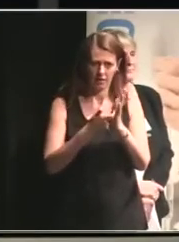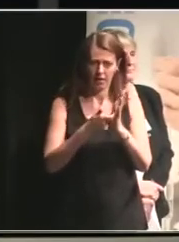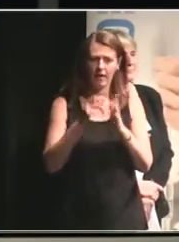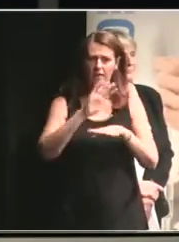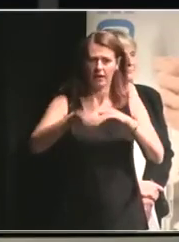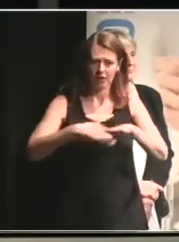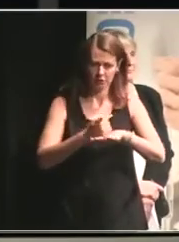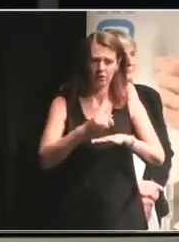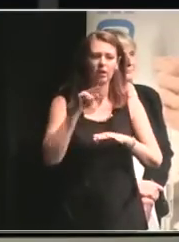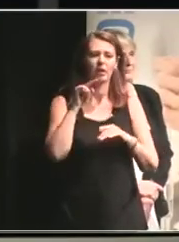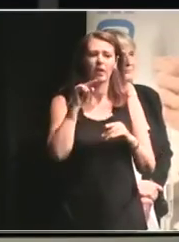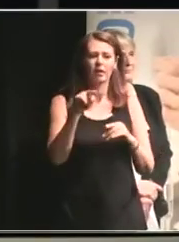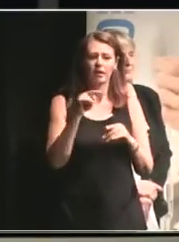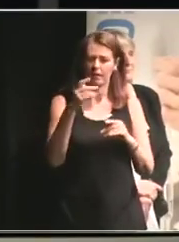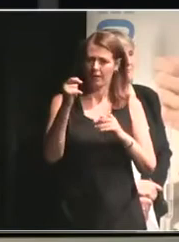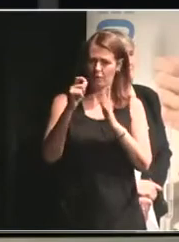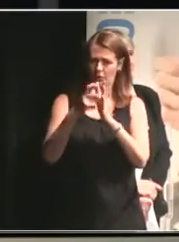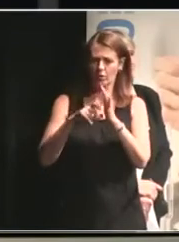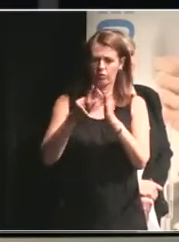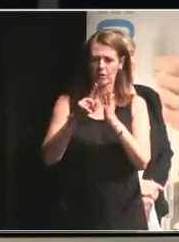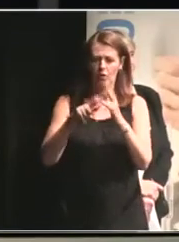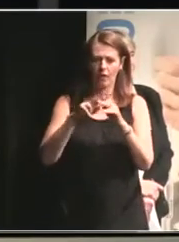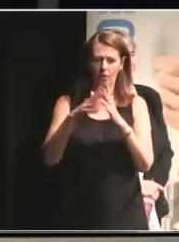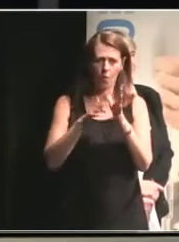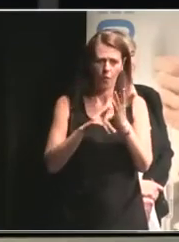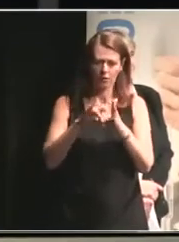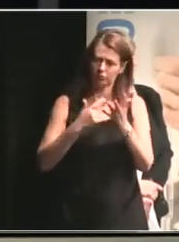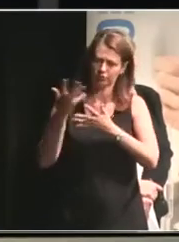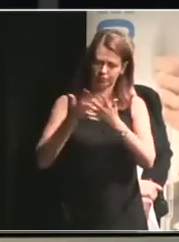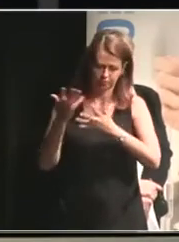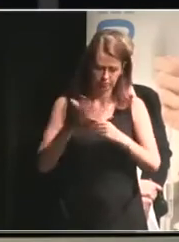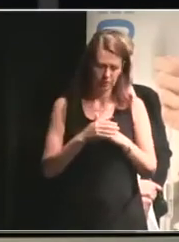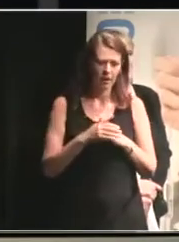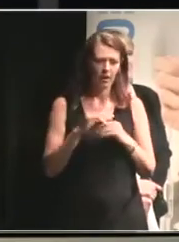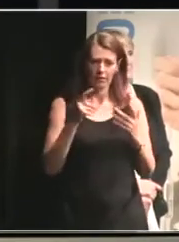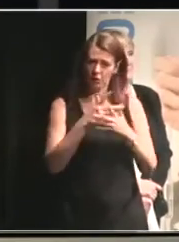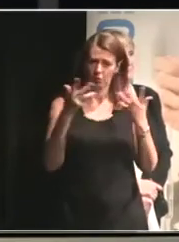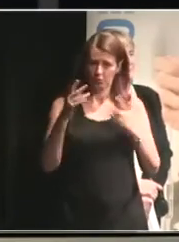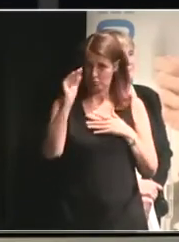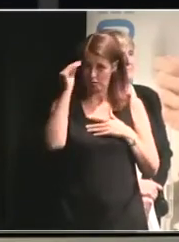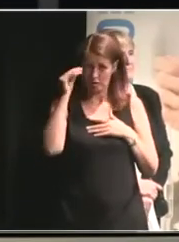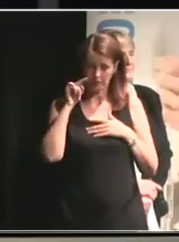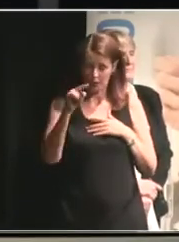Prince of Wales just a few months ago. There's a huge prize for people to innovate and come